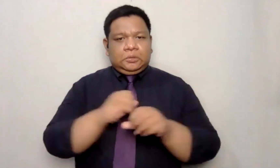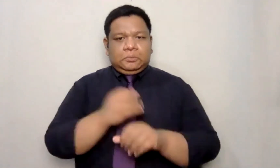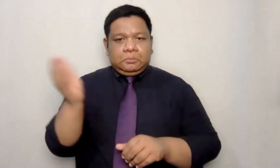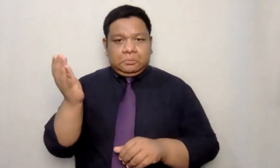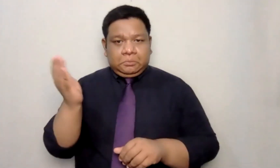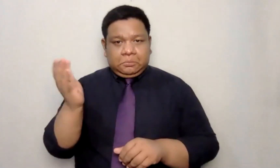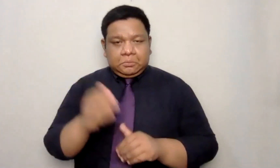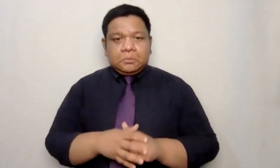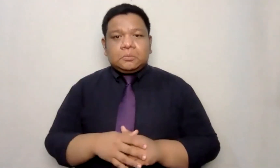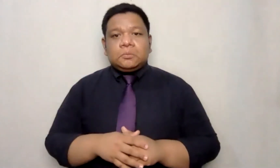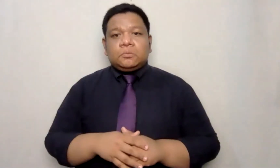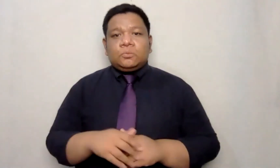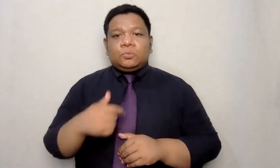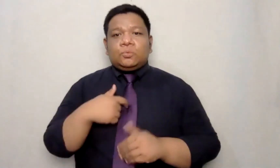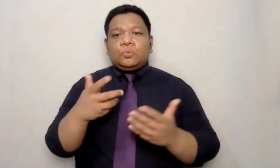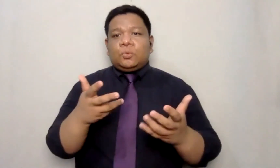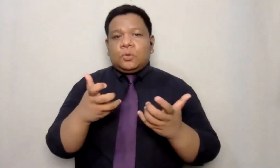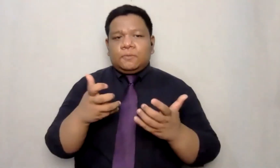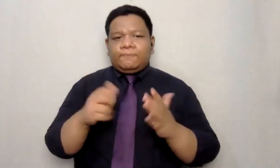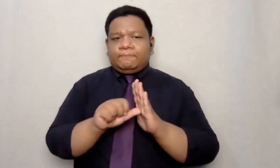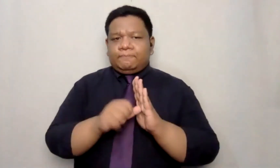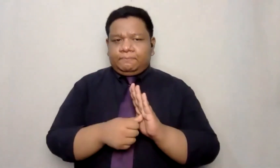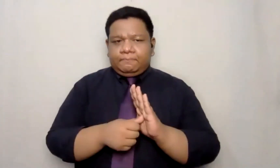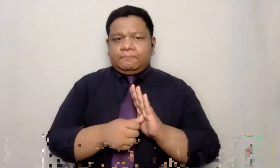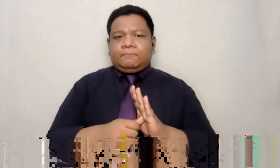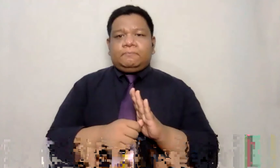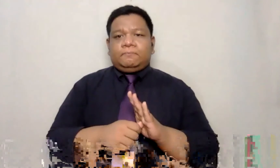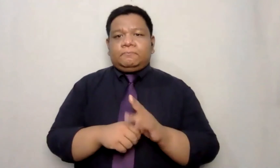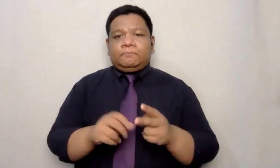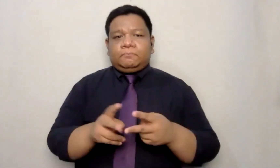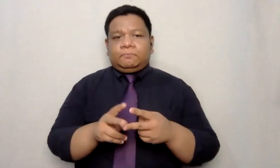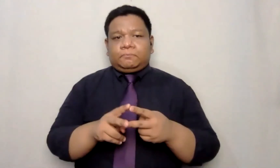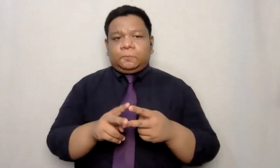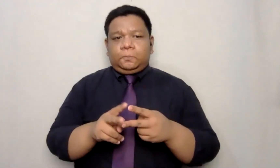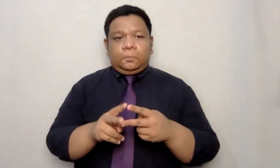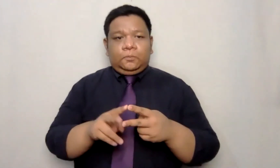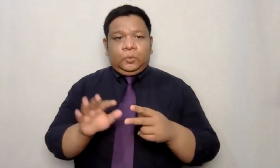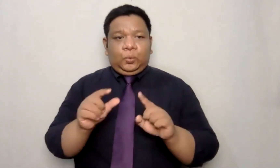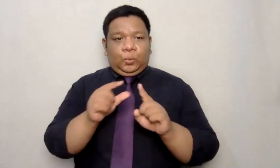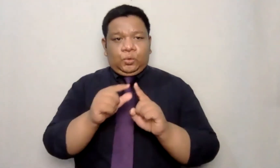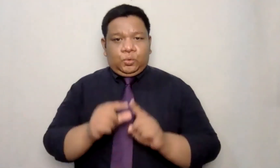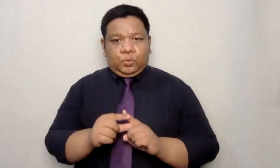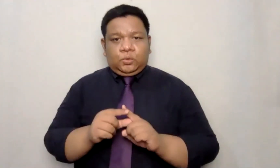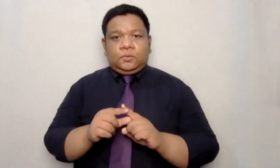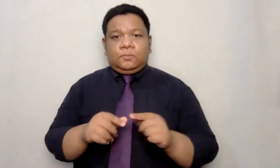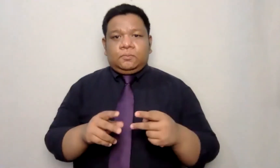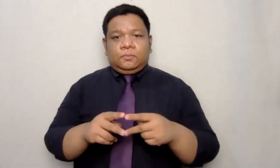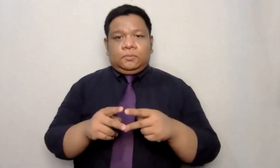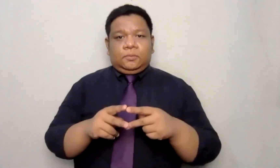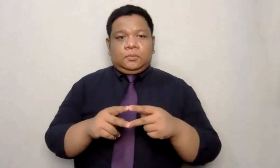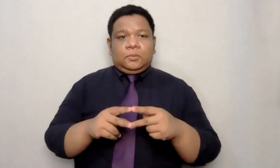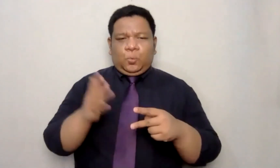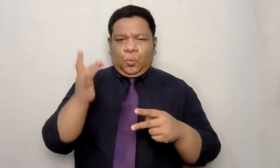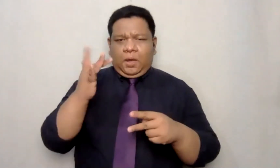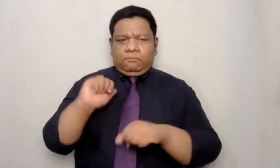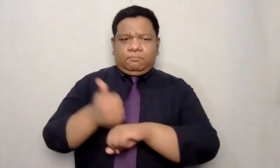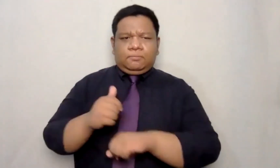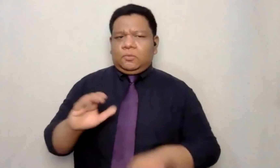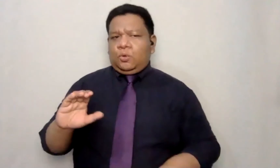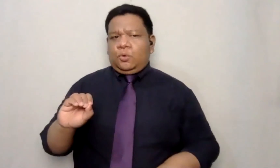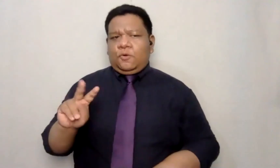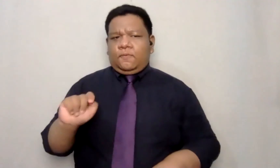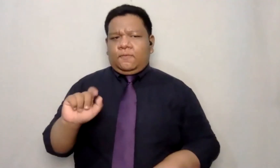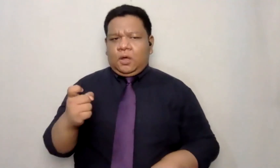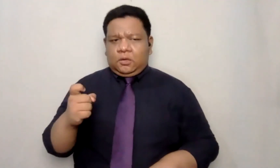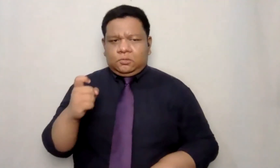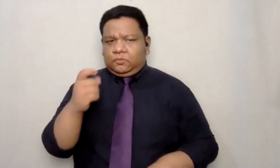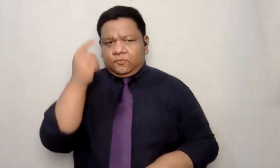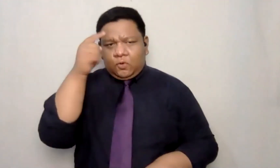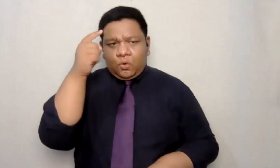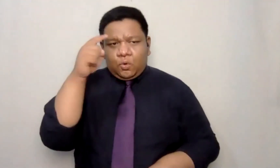I just want to stress the two words that Doc Macky mentioned on why we have the Covax facility.